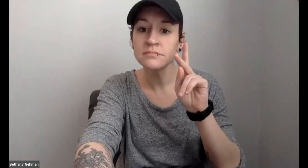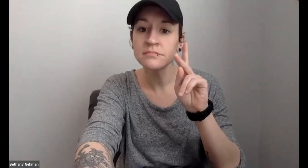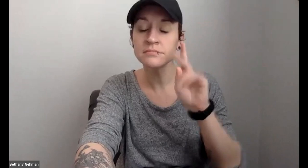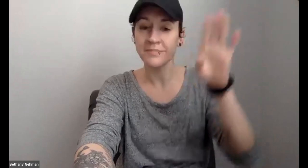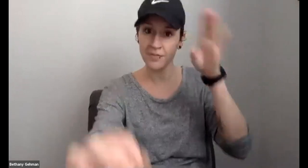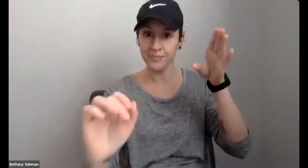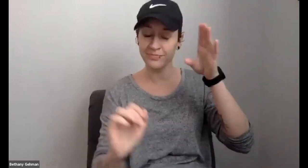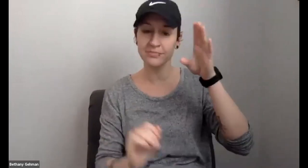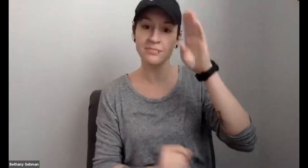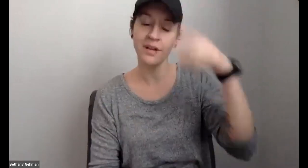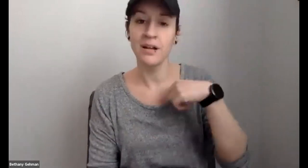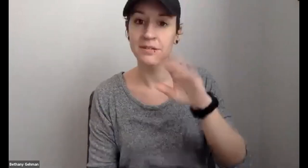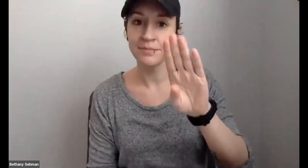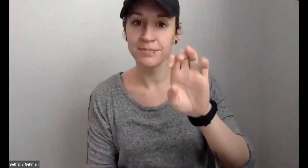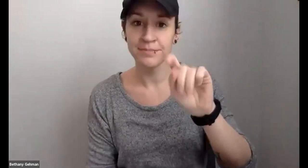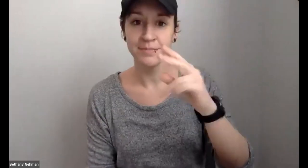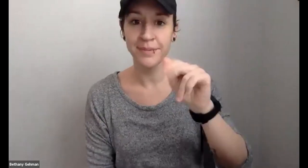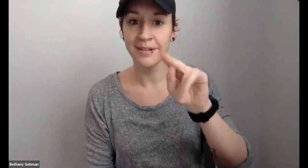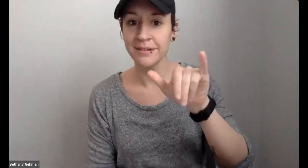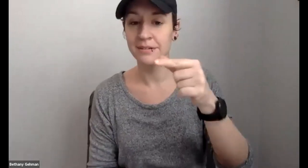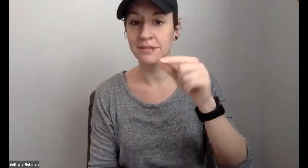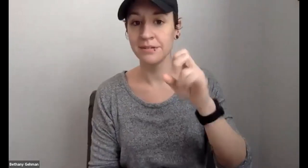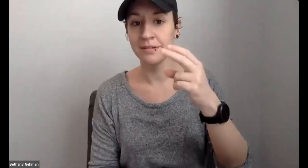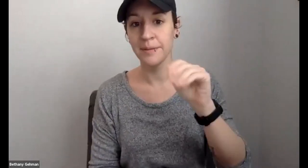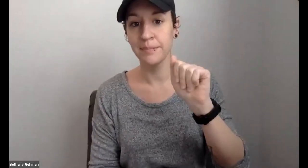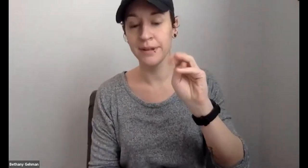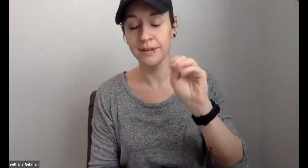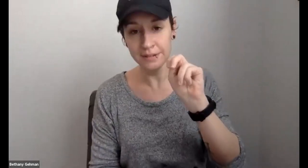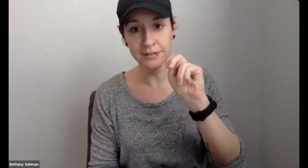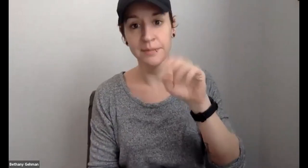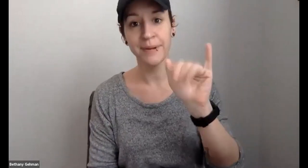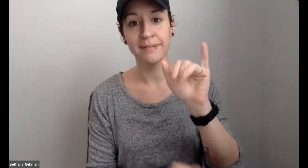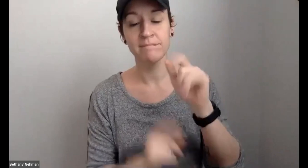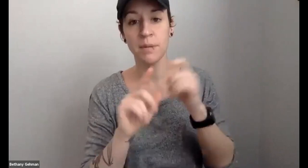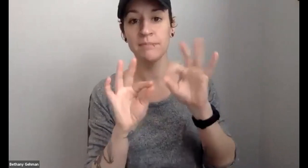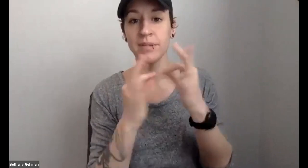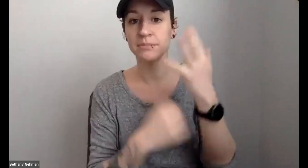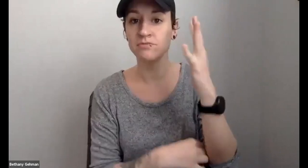Everybody needs to be counted, but great question.